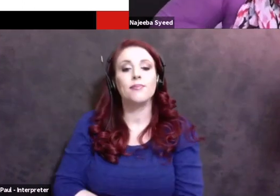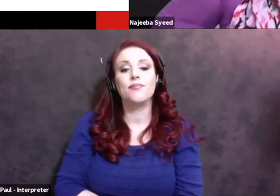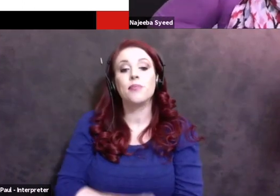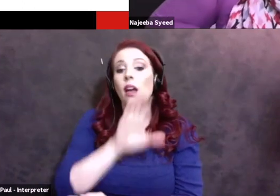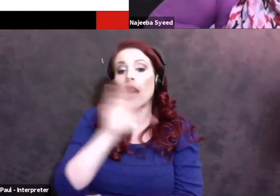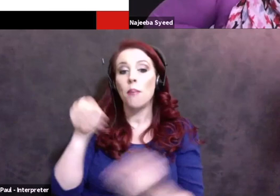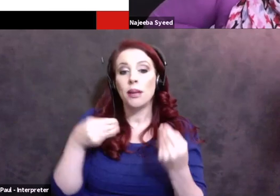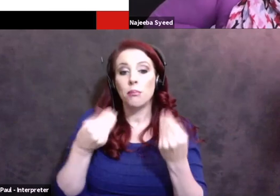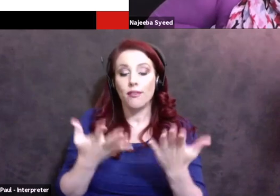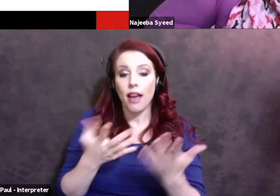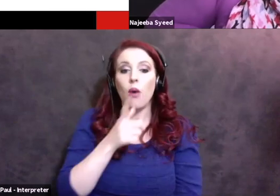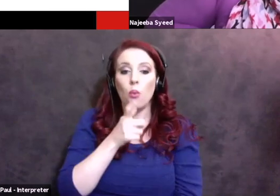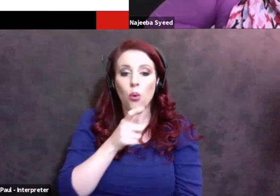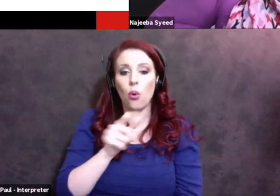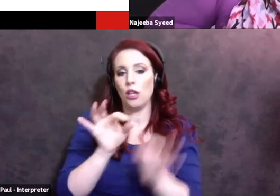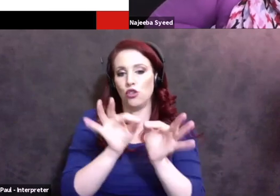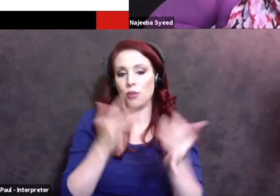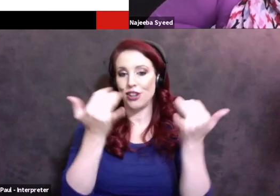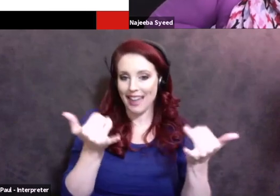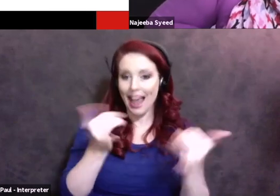A deaf owned company we are really proud to partner with